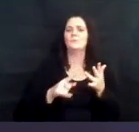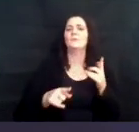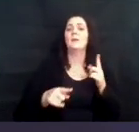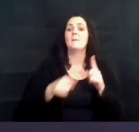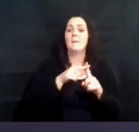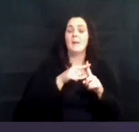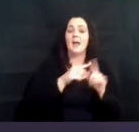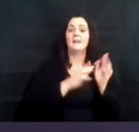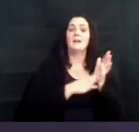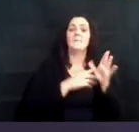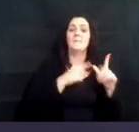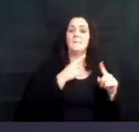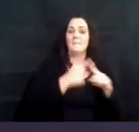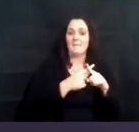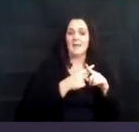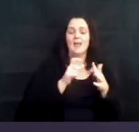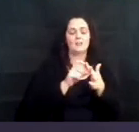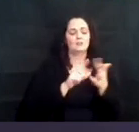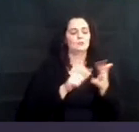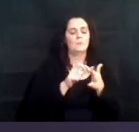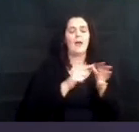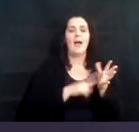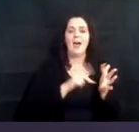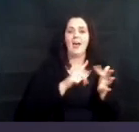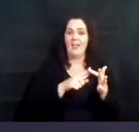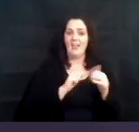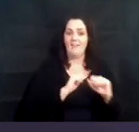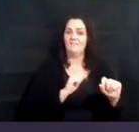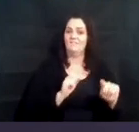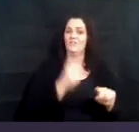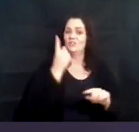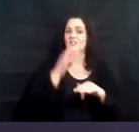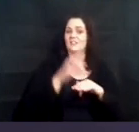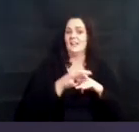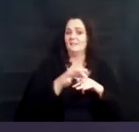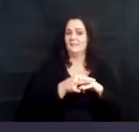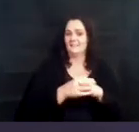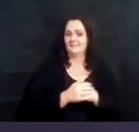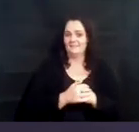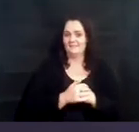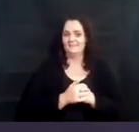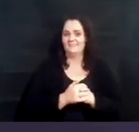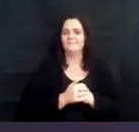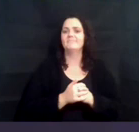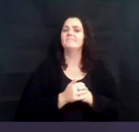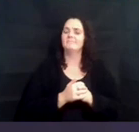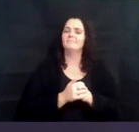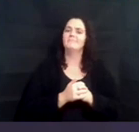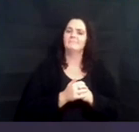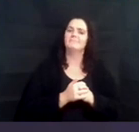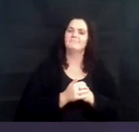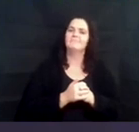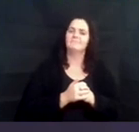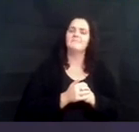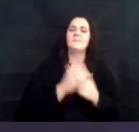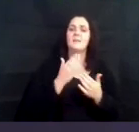Max Dupain’s works I know, are iconic Australian works but Olive Cotton was a great photographer in her own right and